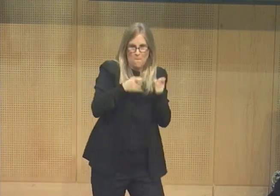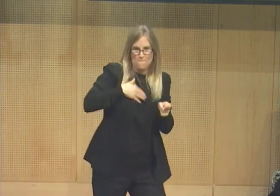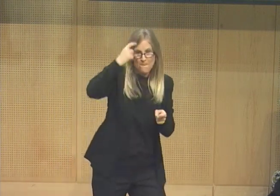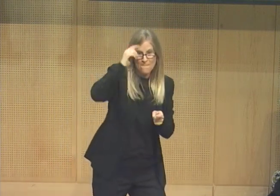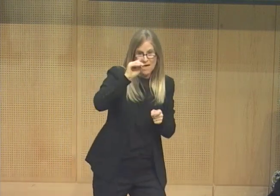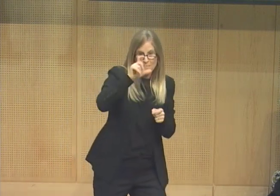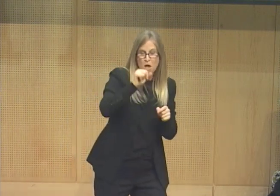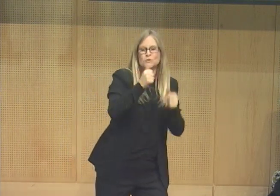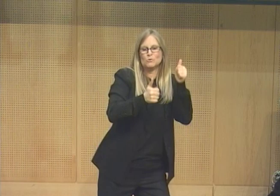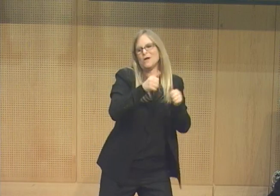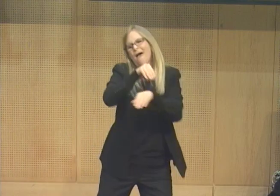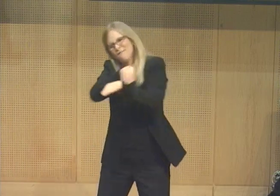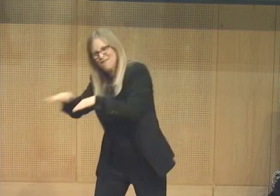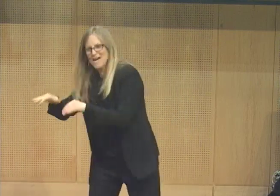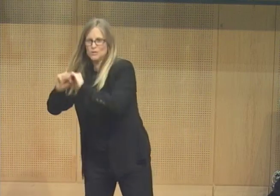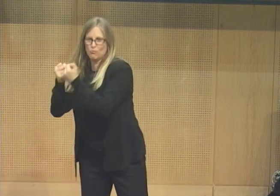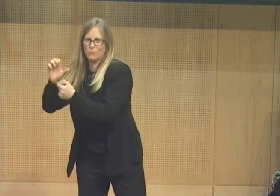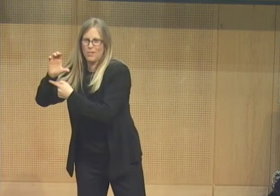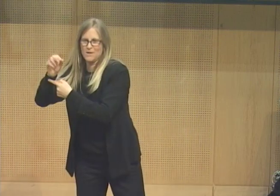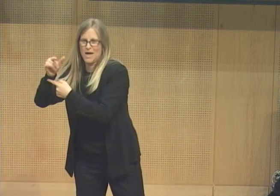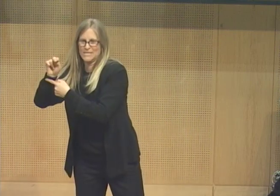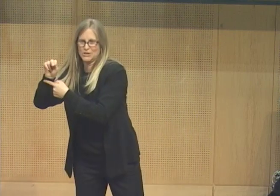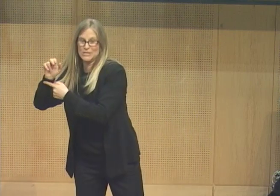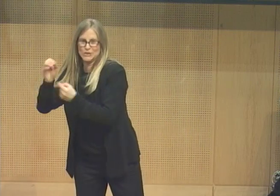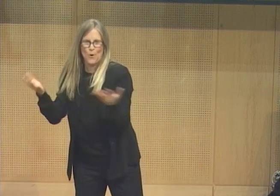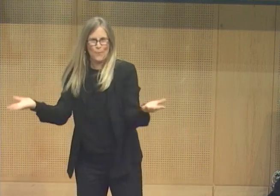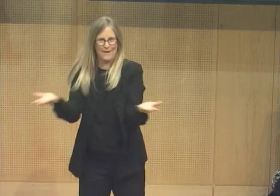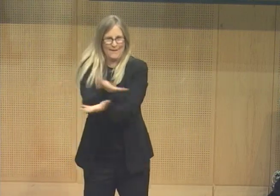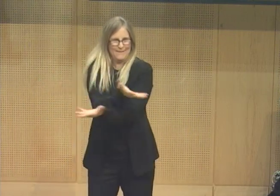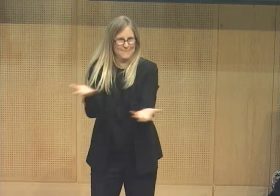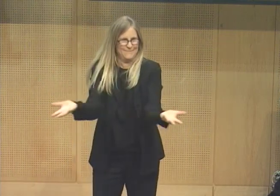in your mental model. So it's a two-way street, if you will.